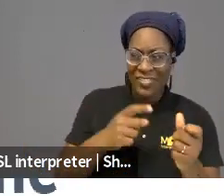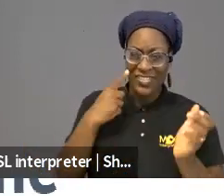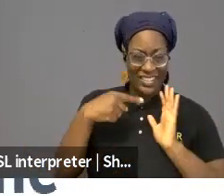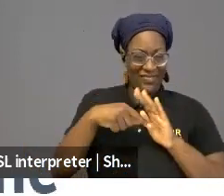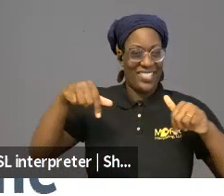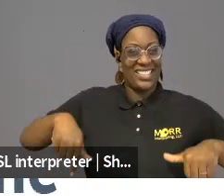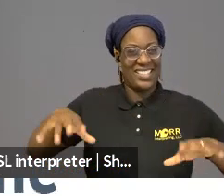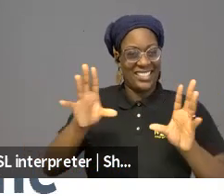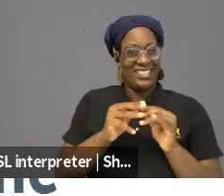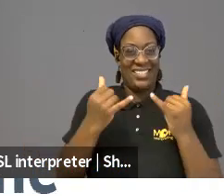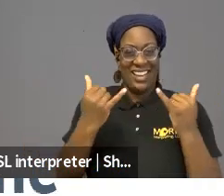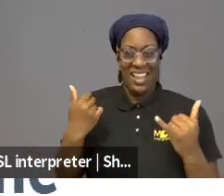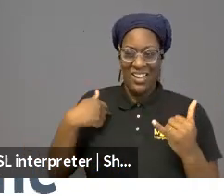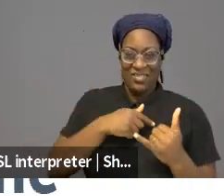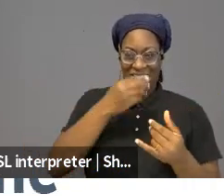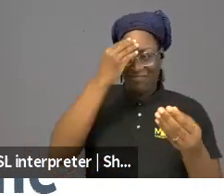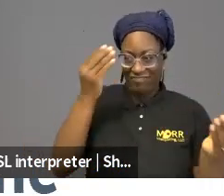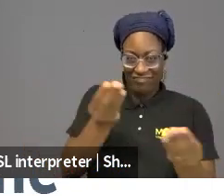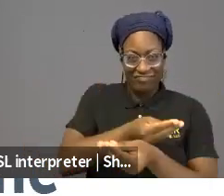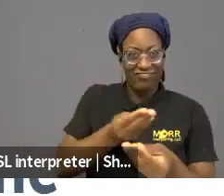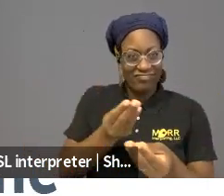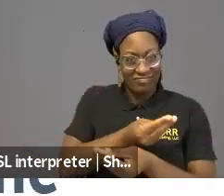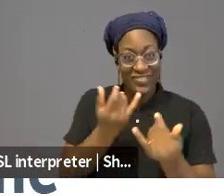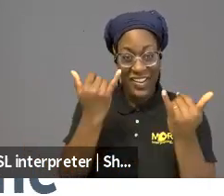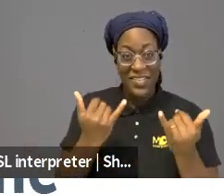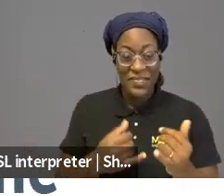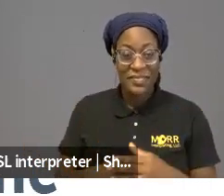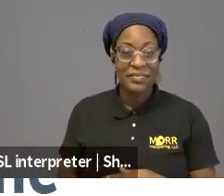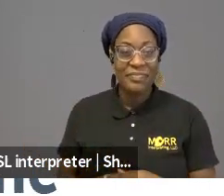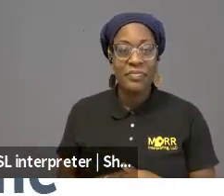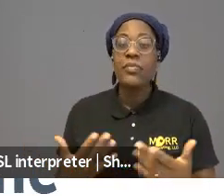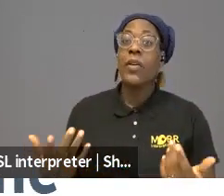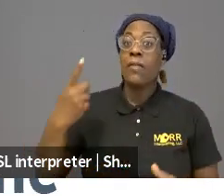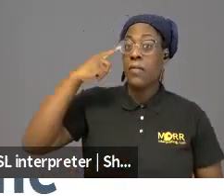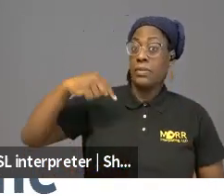For me, the Writing Center Directors Facebook Group has been pretty valuable to me for being